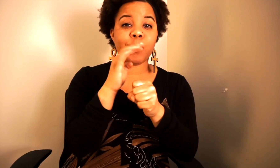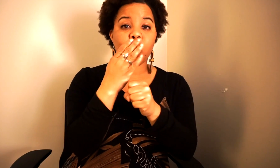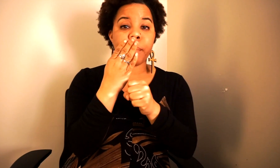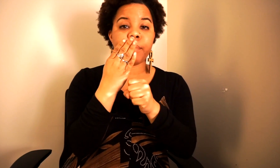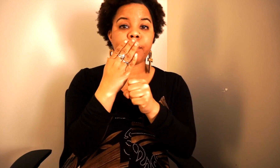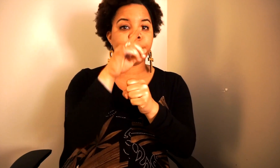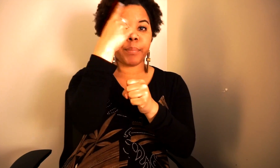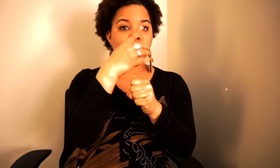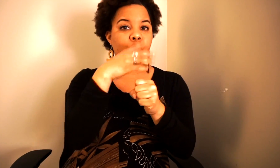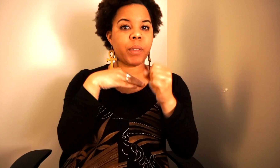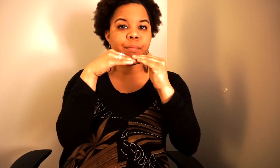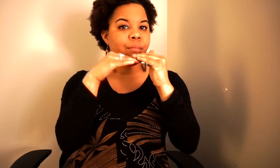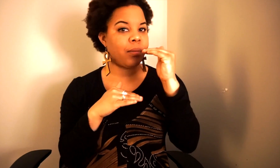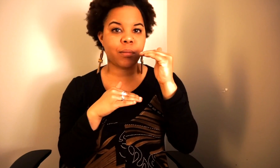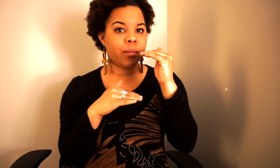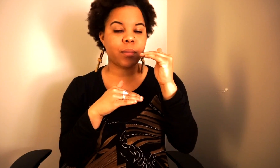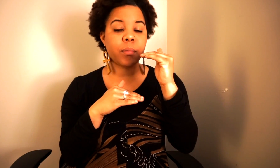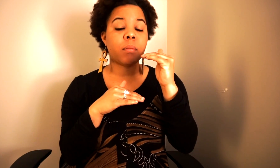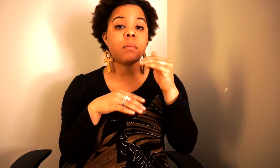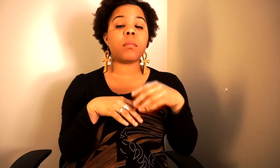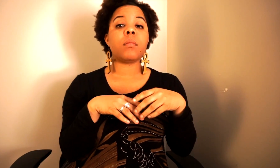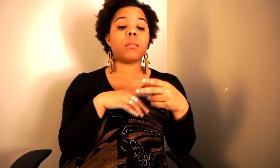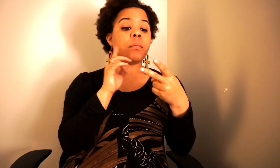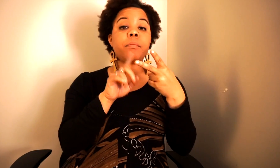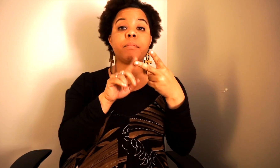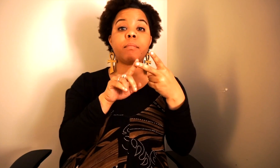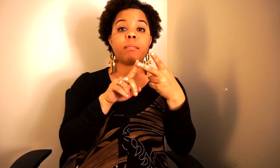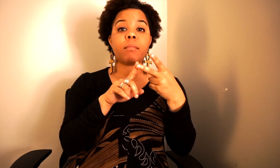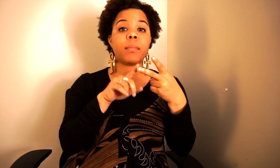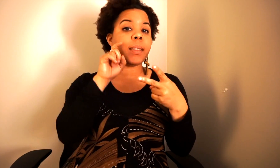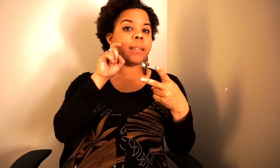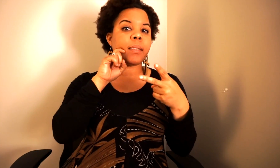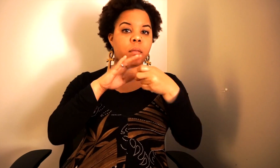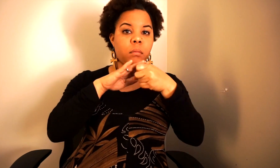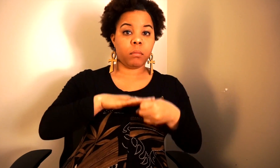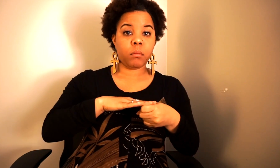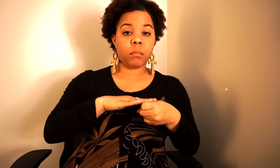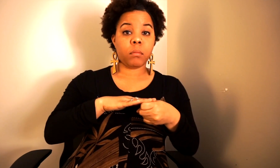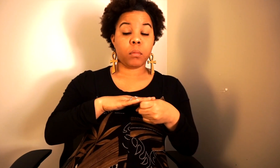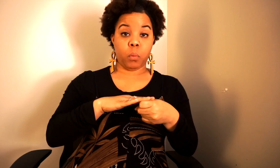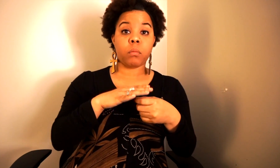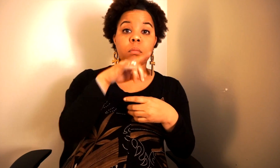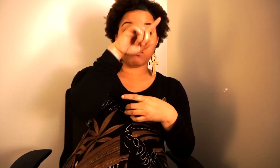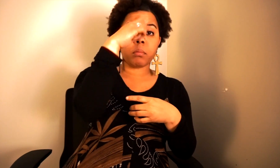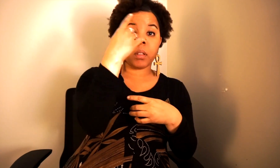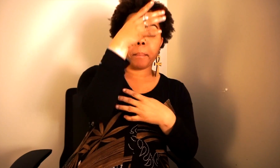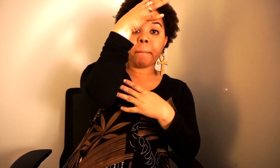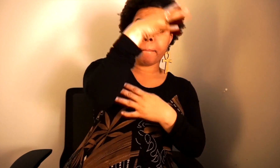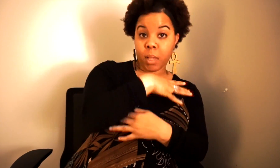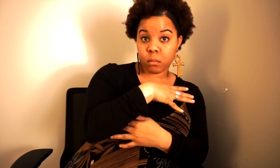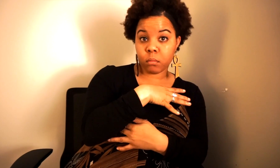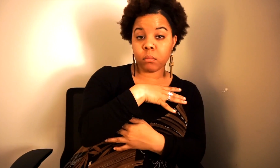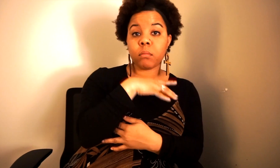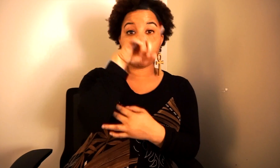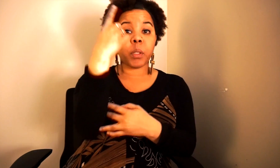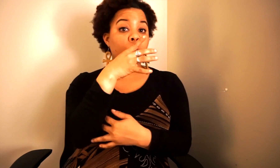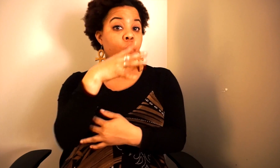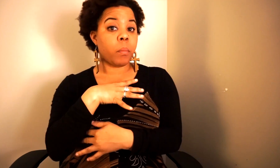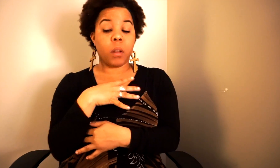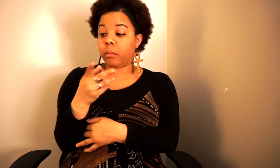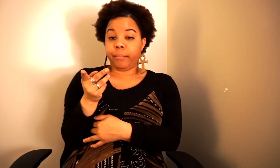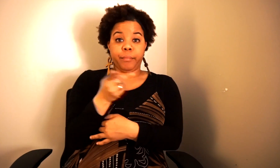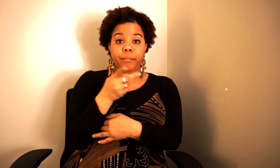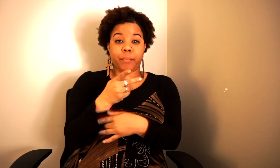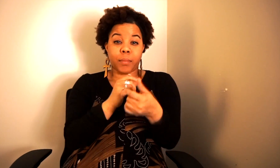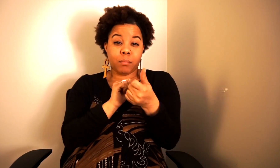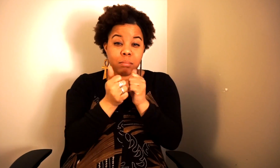competing with the other greater statuses of white women and Black men respectively.